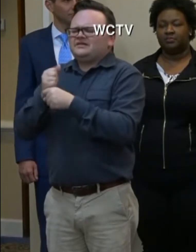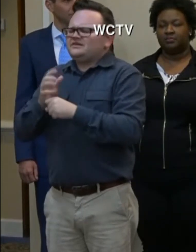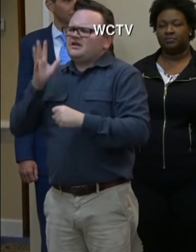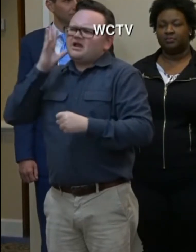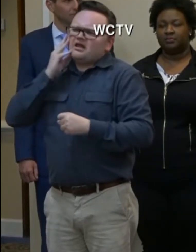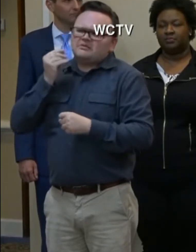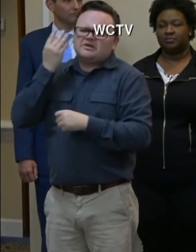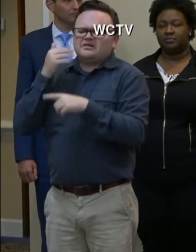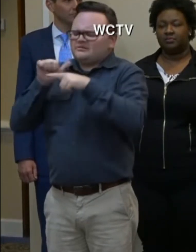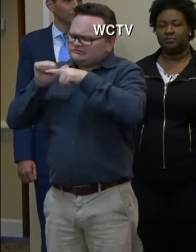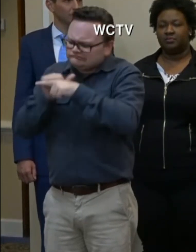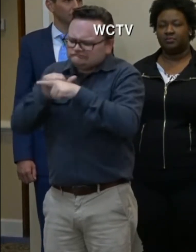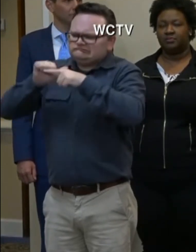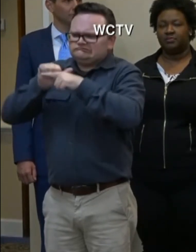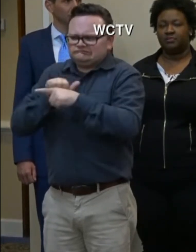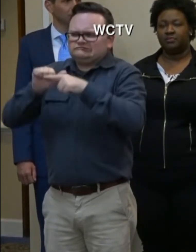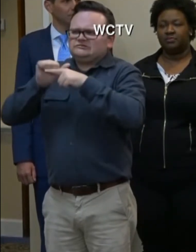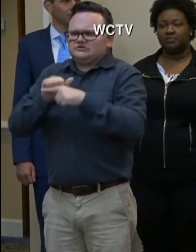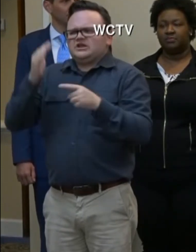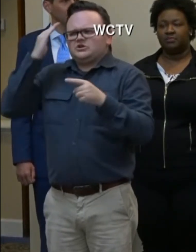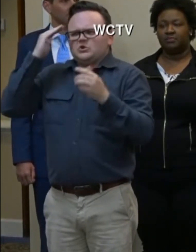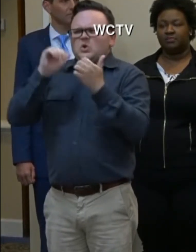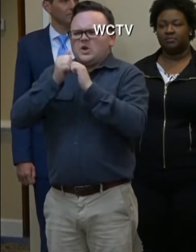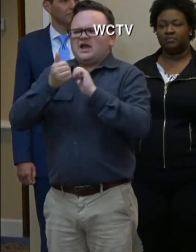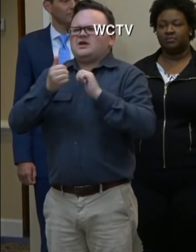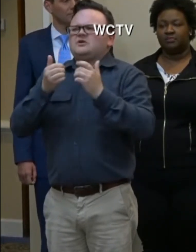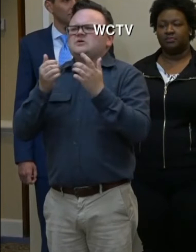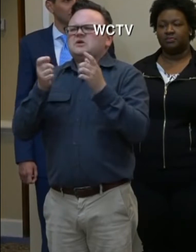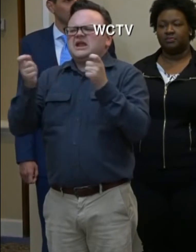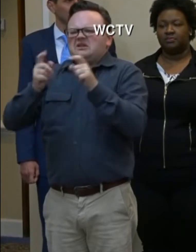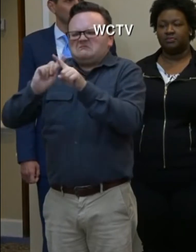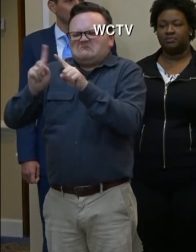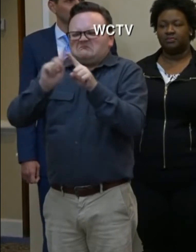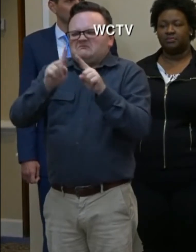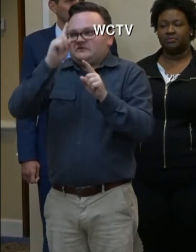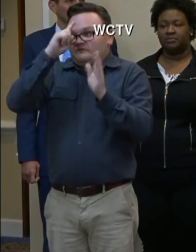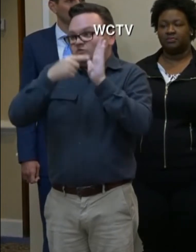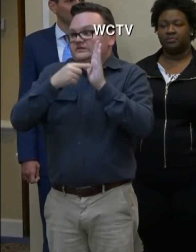situations like pandemics and so we are following that plan my folks are working